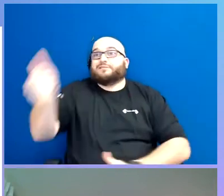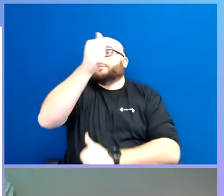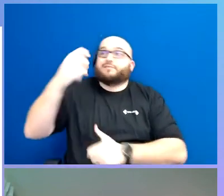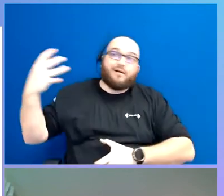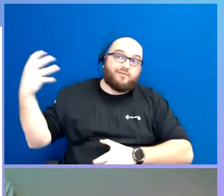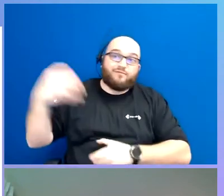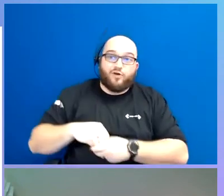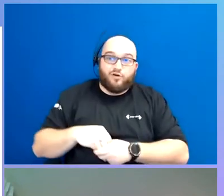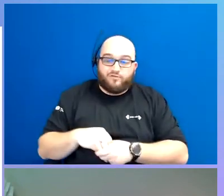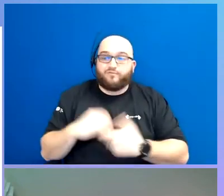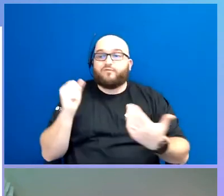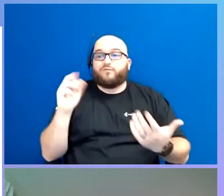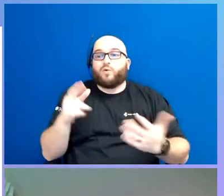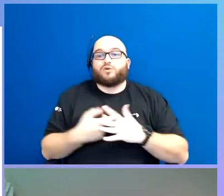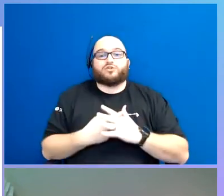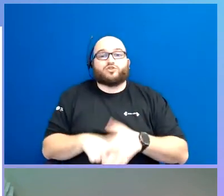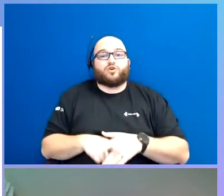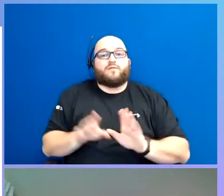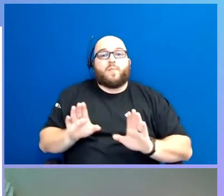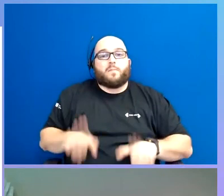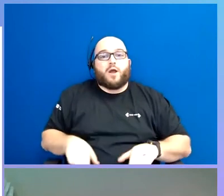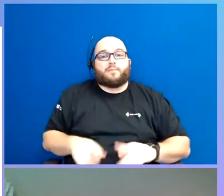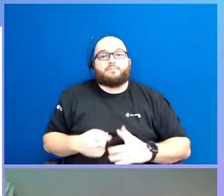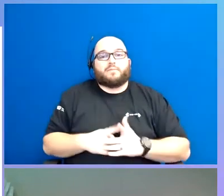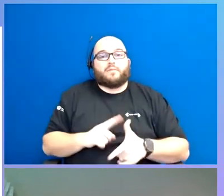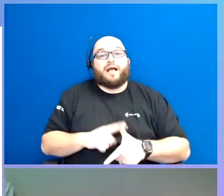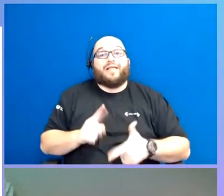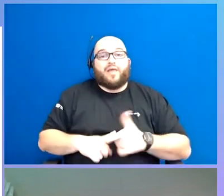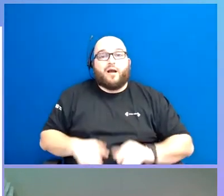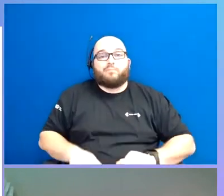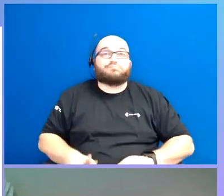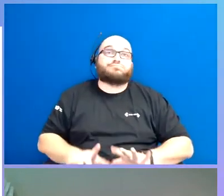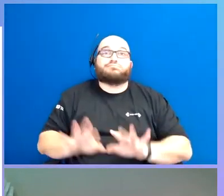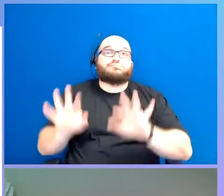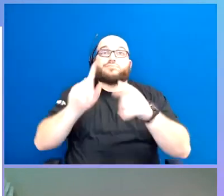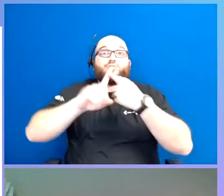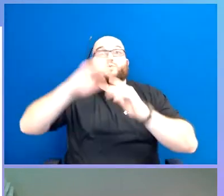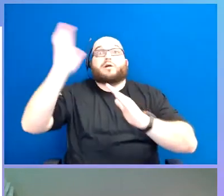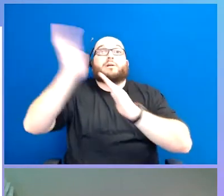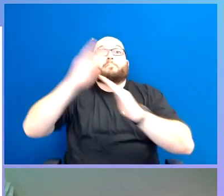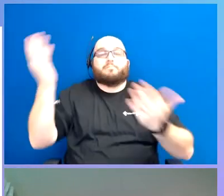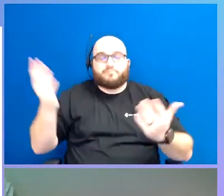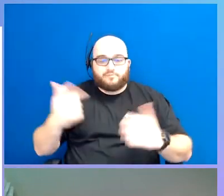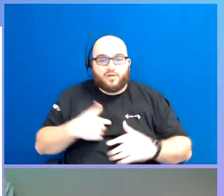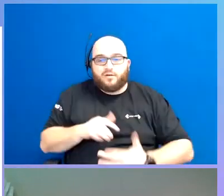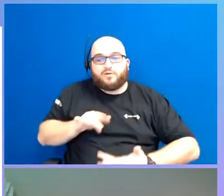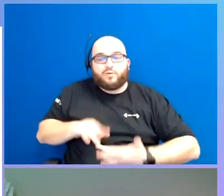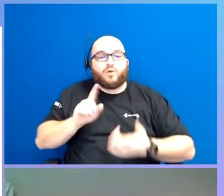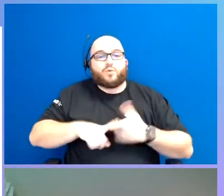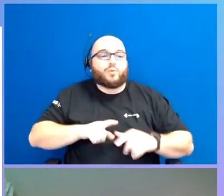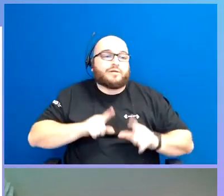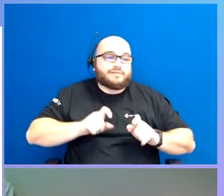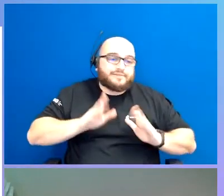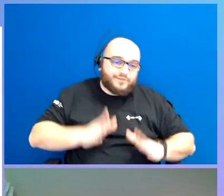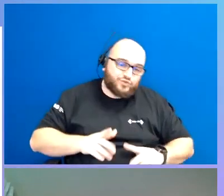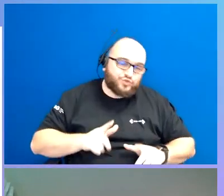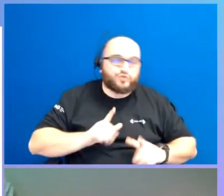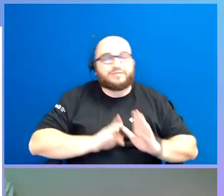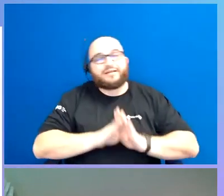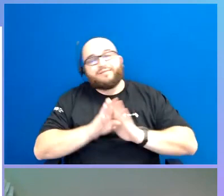probably start from the bottom. Um, you know, reaching out to